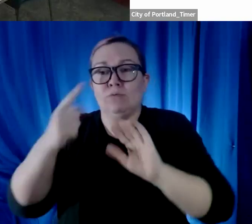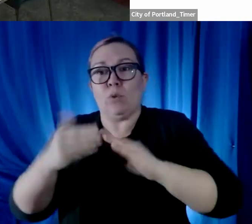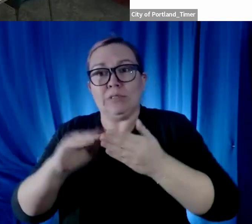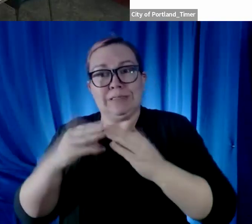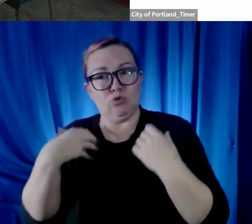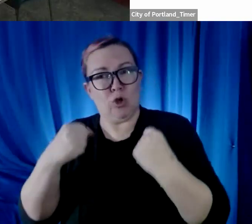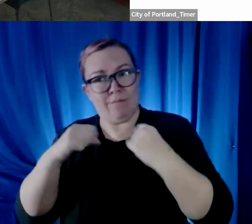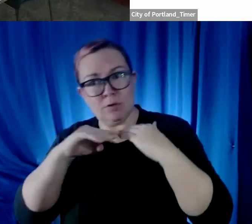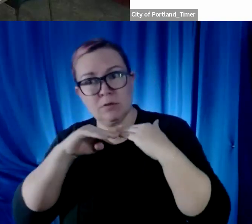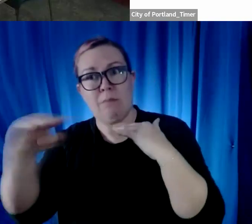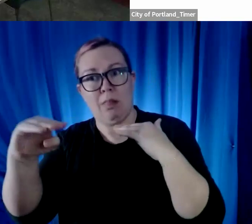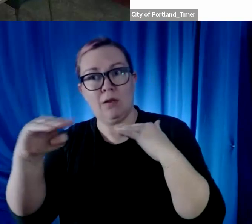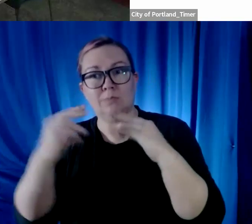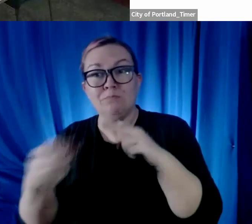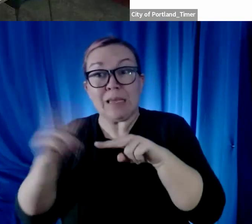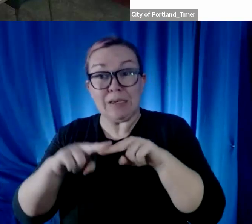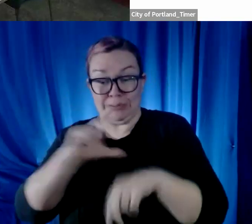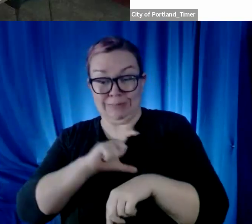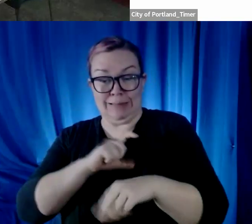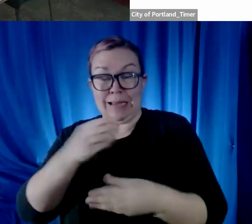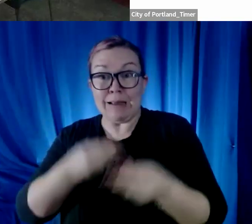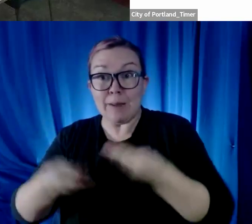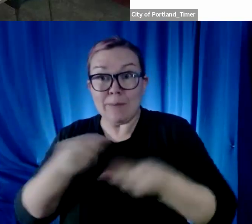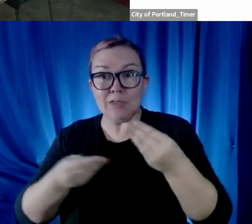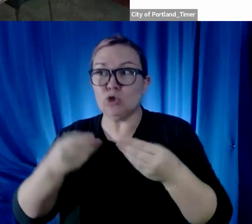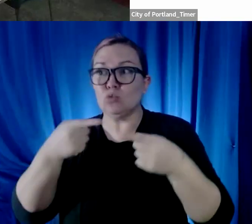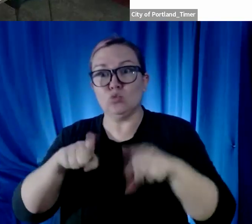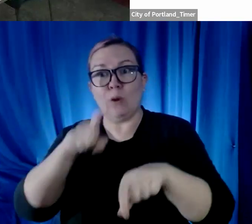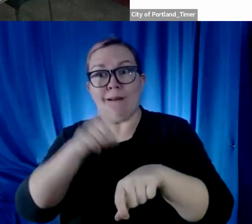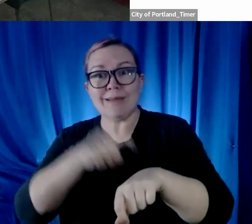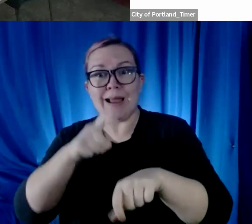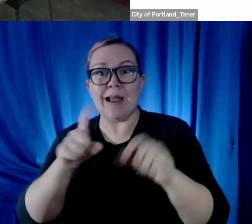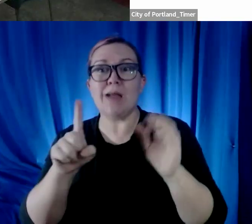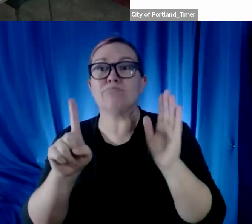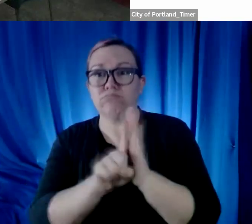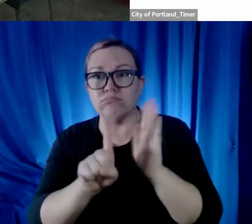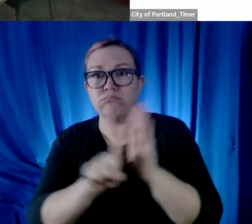An increased police budget. At a time of overall budget deficits.